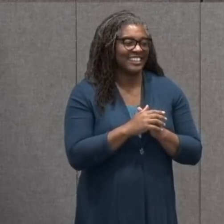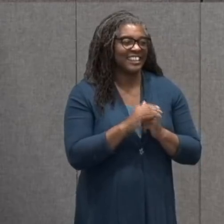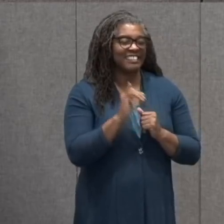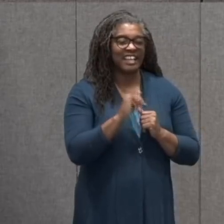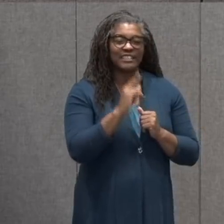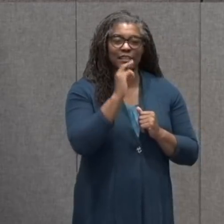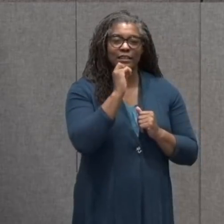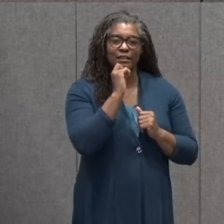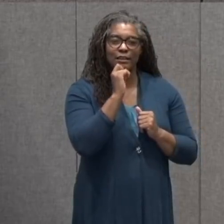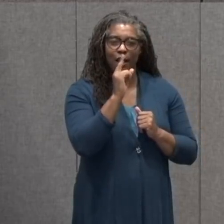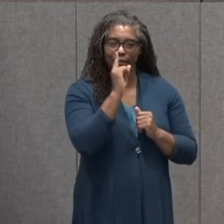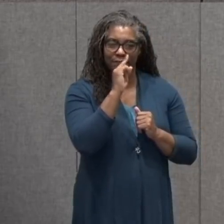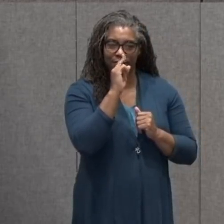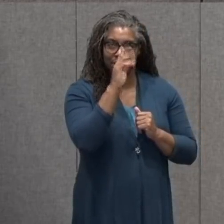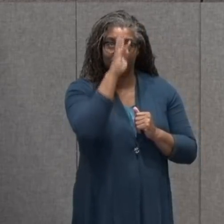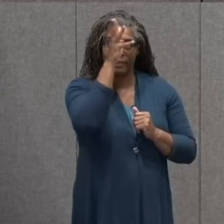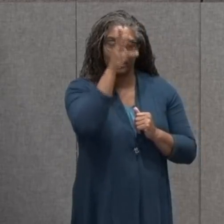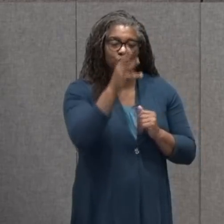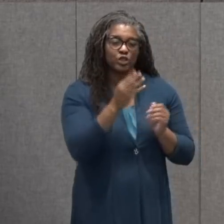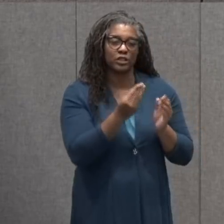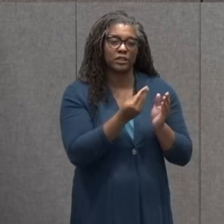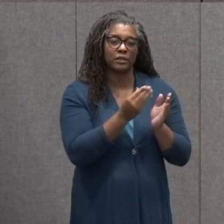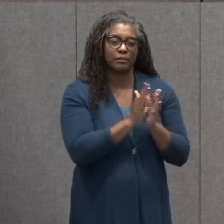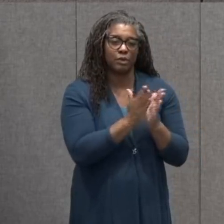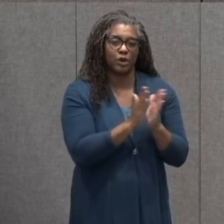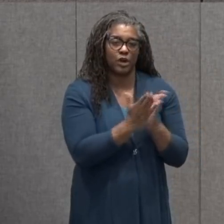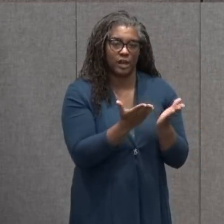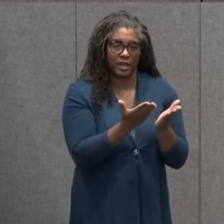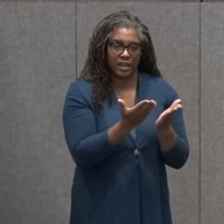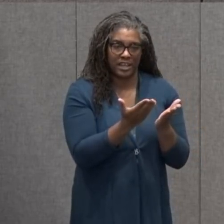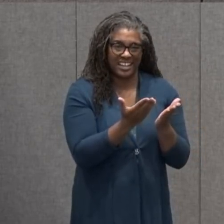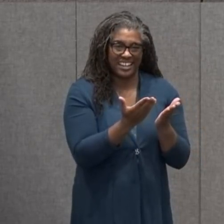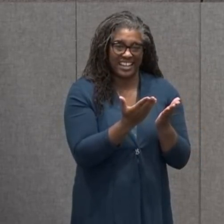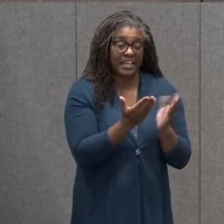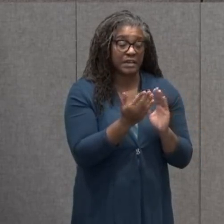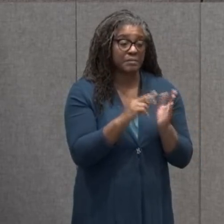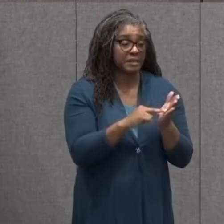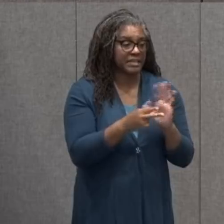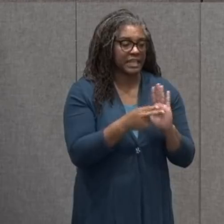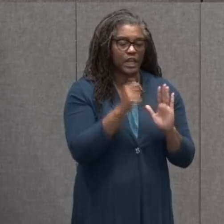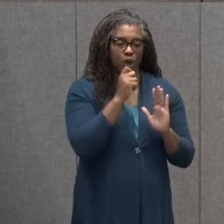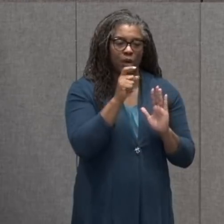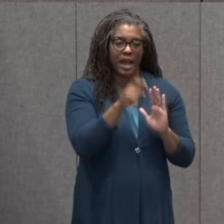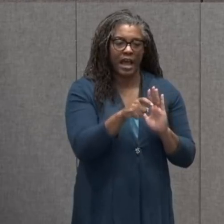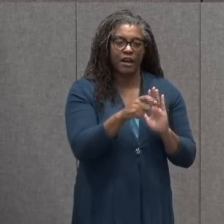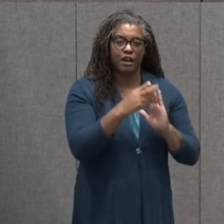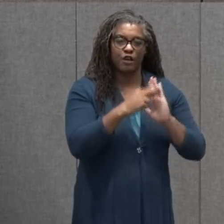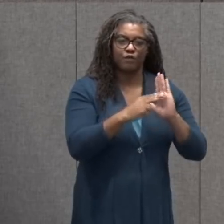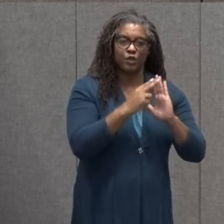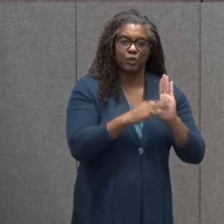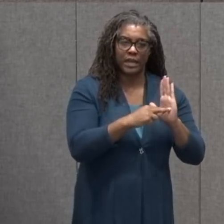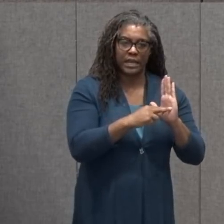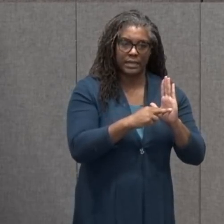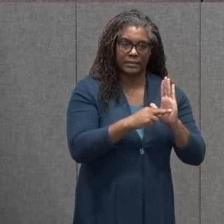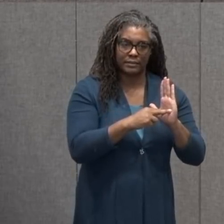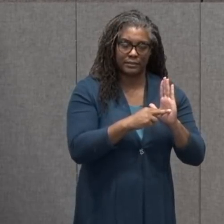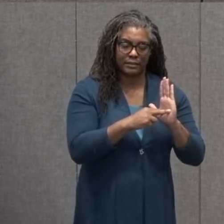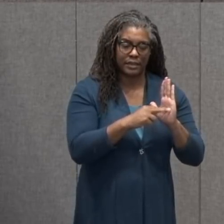it's a nonfiction book, it means that I don't have to read it all in the same order from beginning to end.